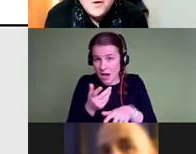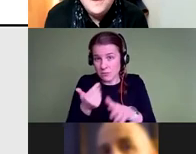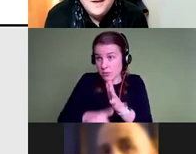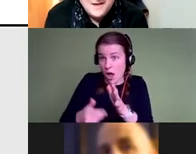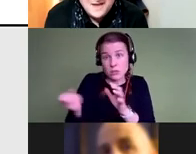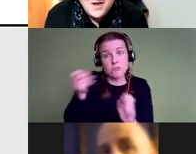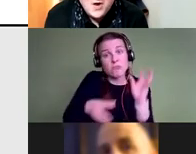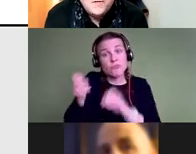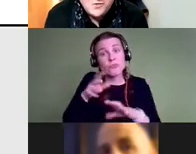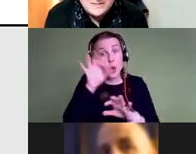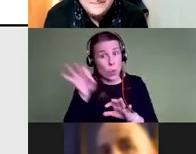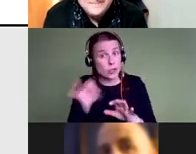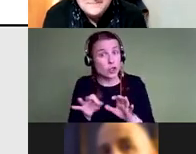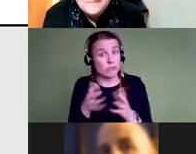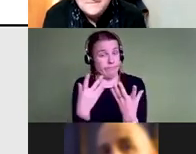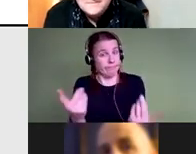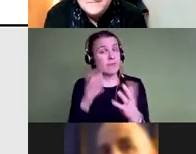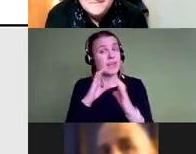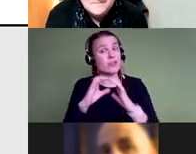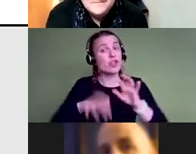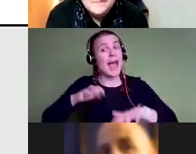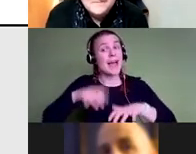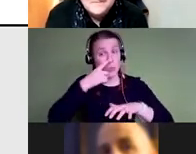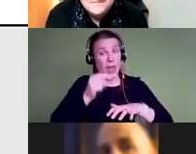have scratch the surface of it. But I know there were